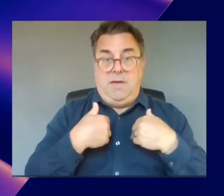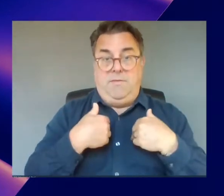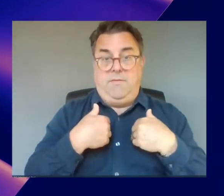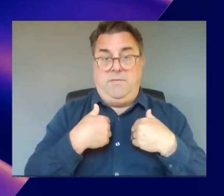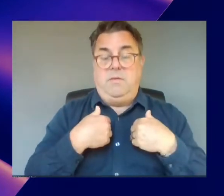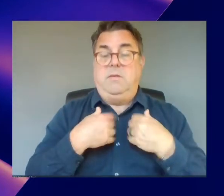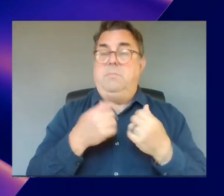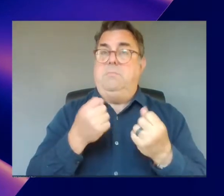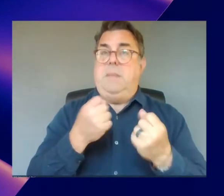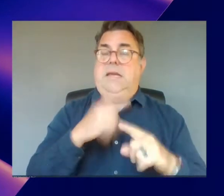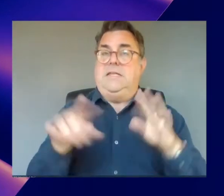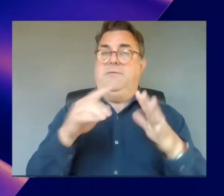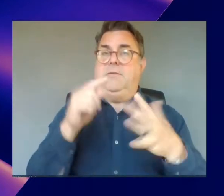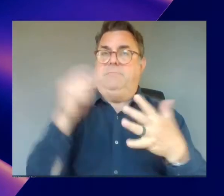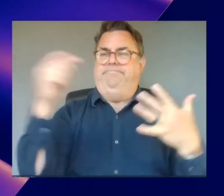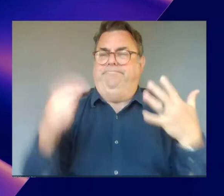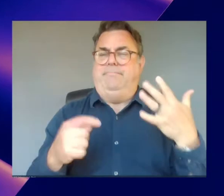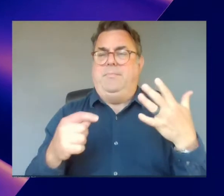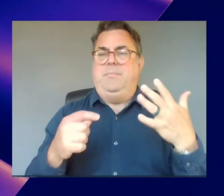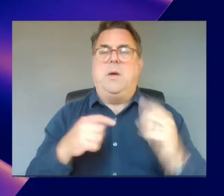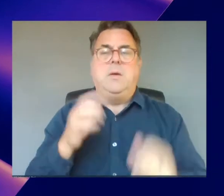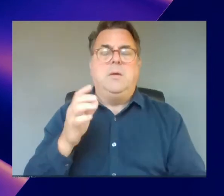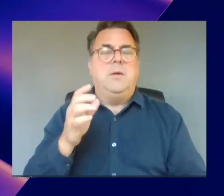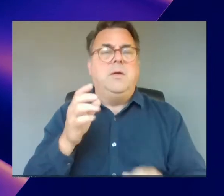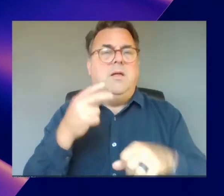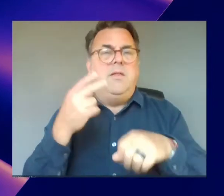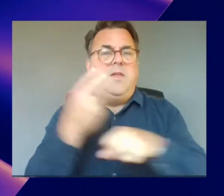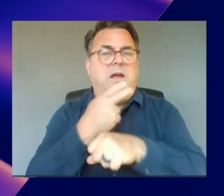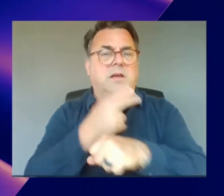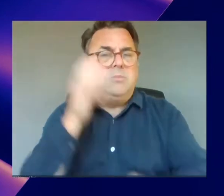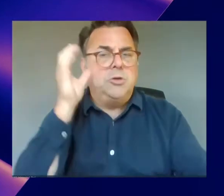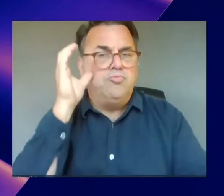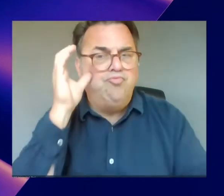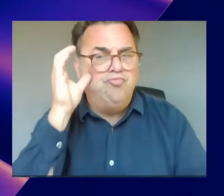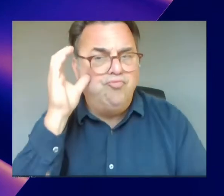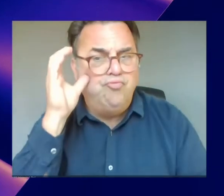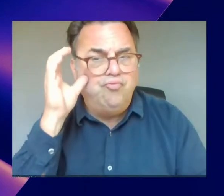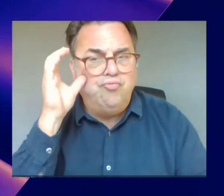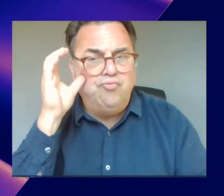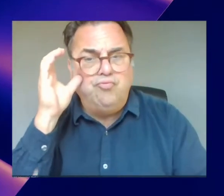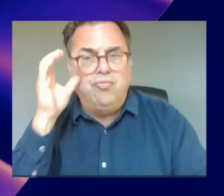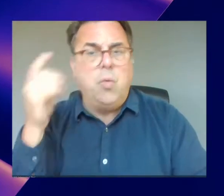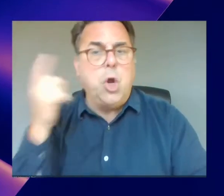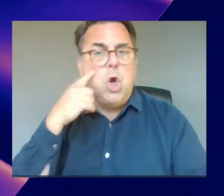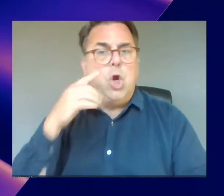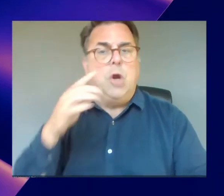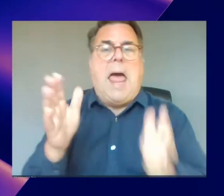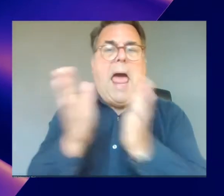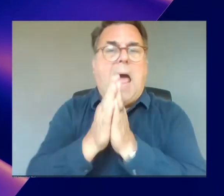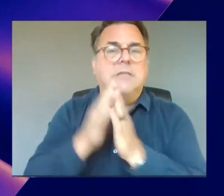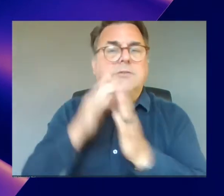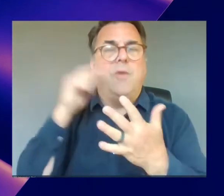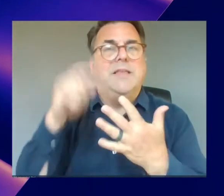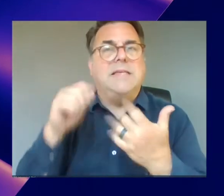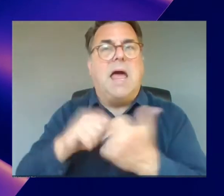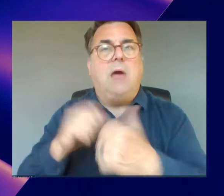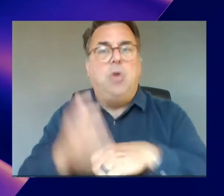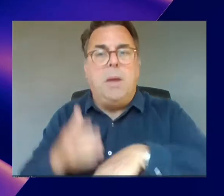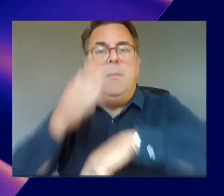but we actually were listening to our customers and we're getting a lot of feature requests about how we can enhance the life cycle